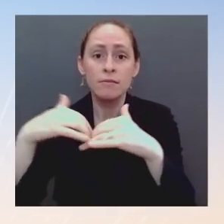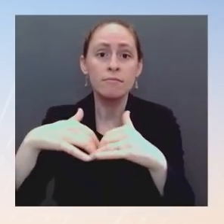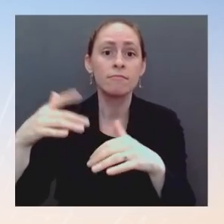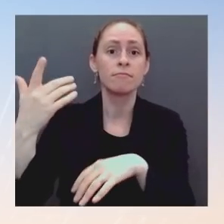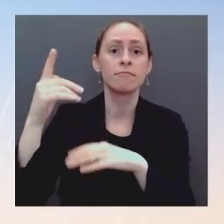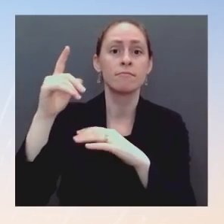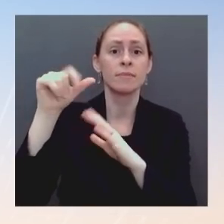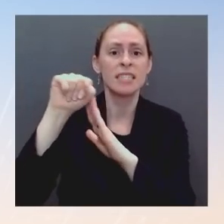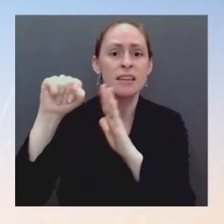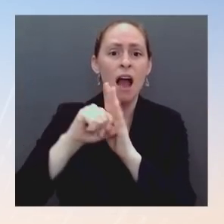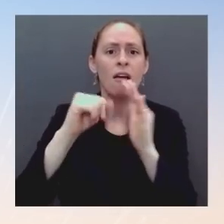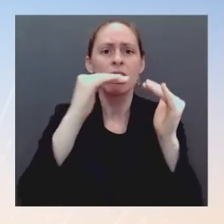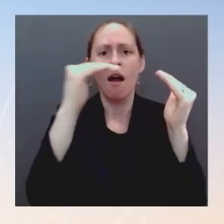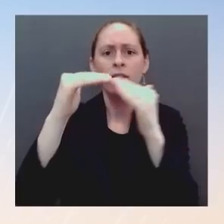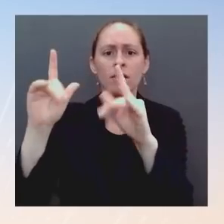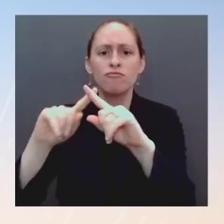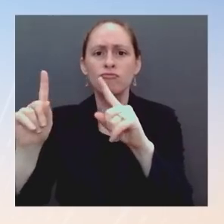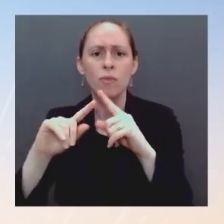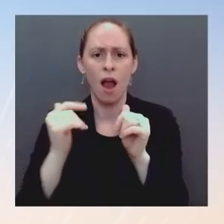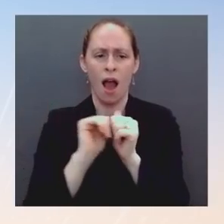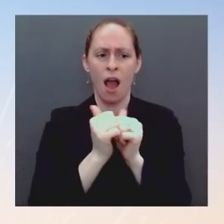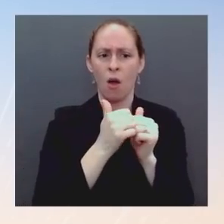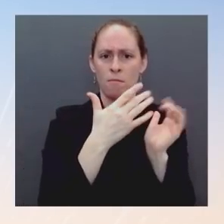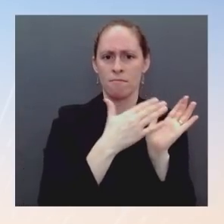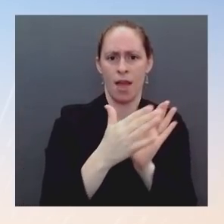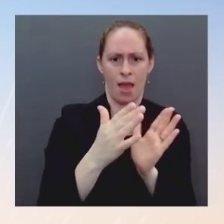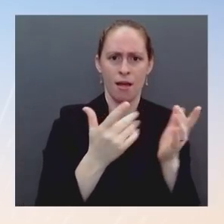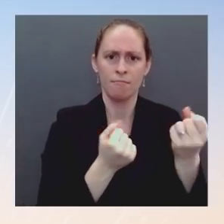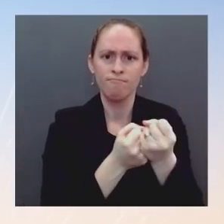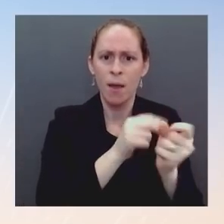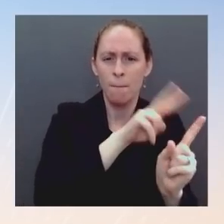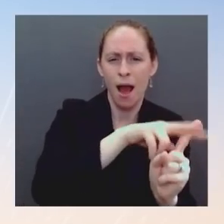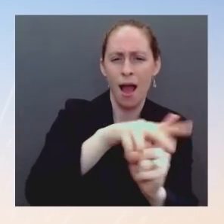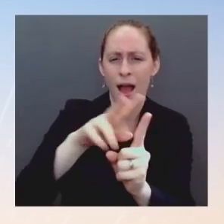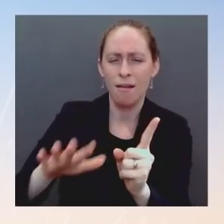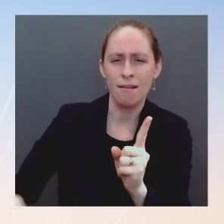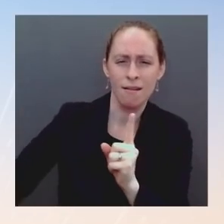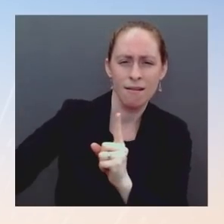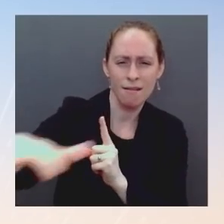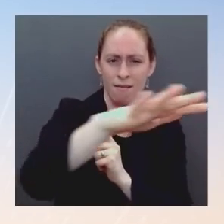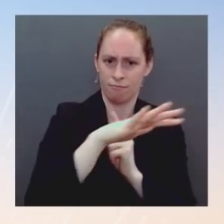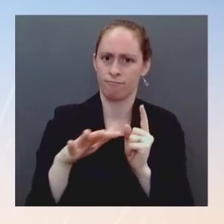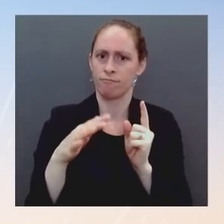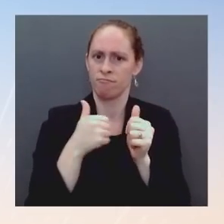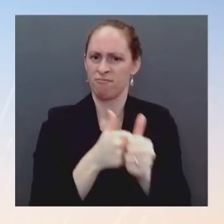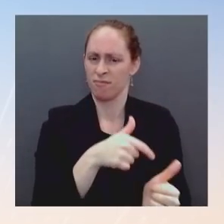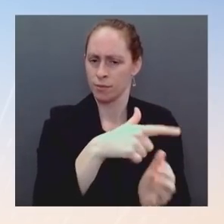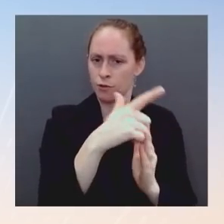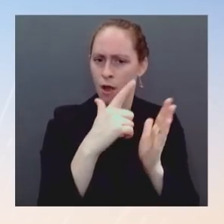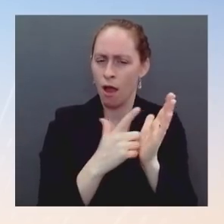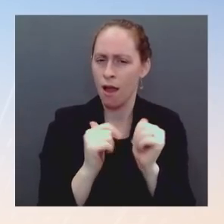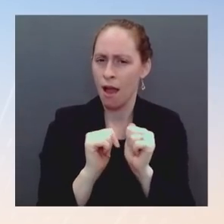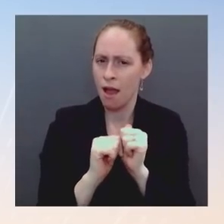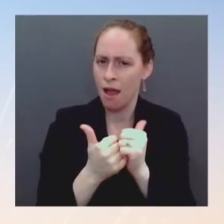The guidebook is a one-stop shop on the Bipartisan Infrastructure Law and contains the most comprehensive information to date